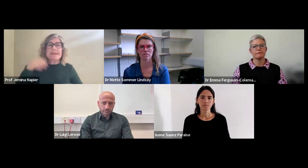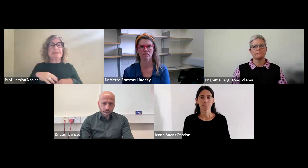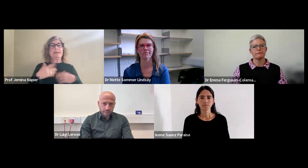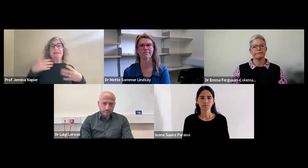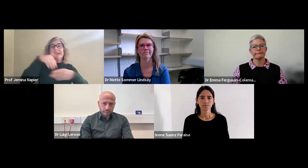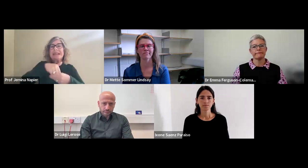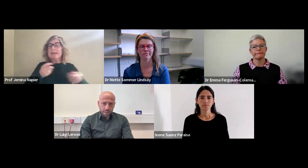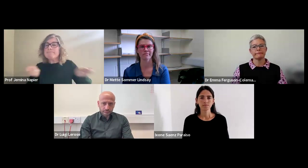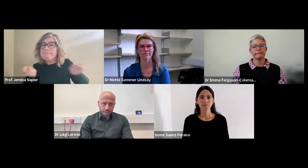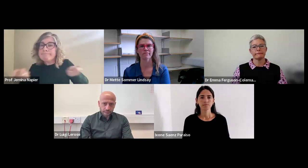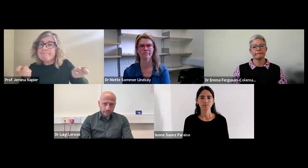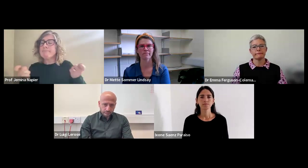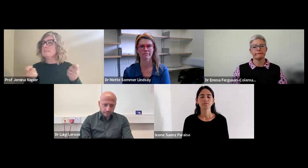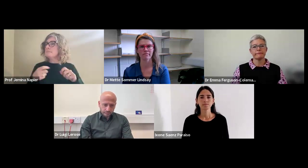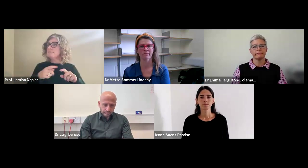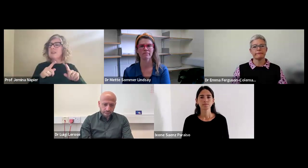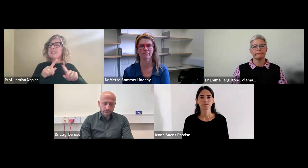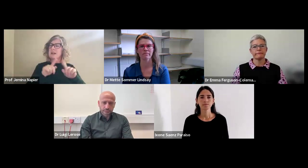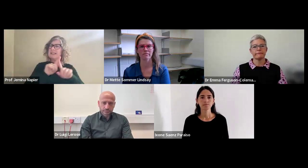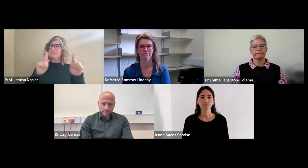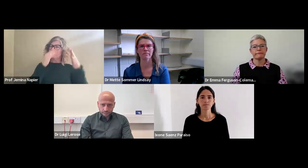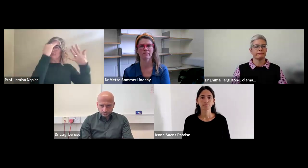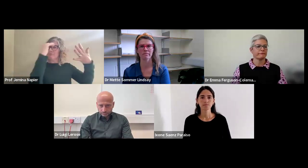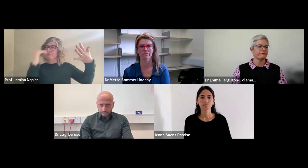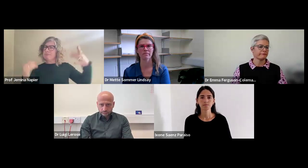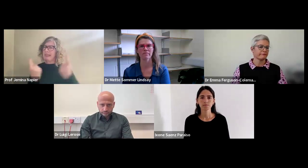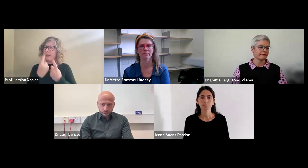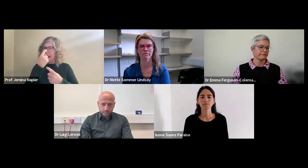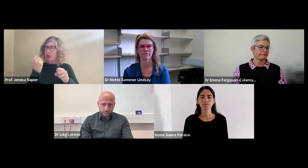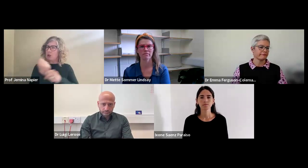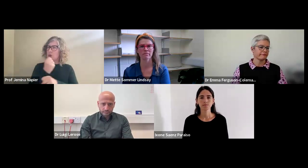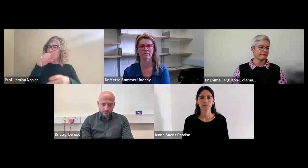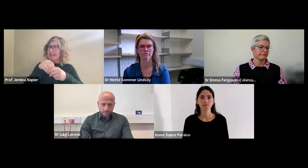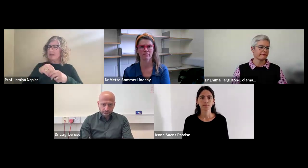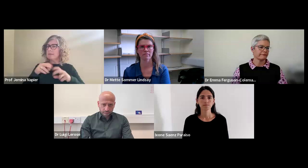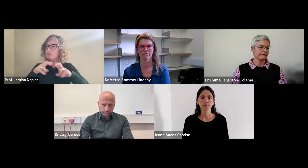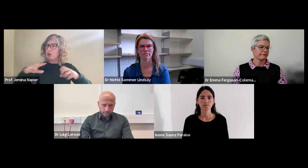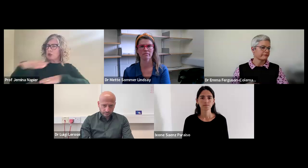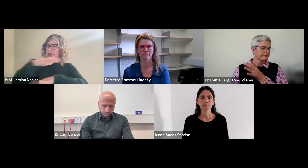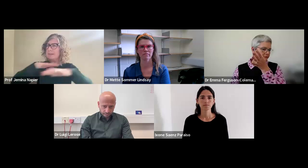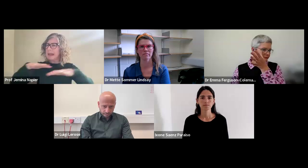can they become involved in committees, manage projects, all these different arenas